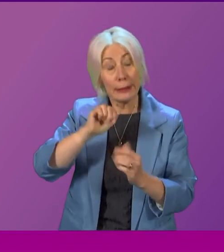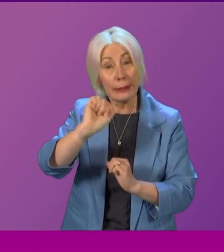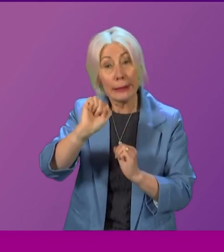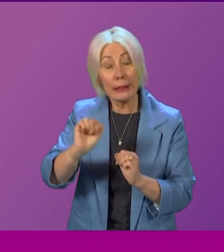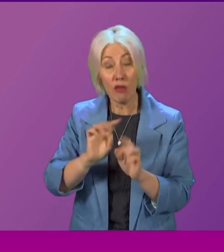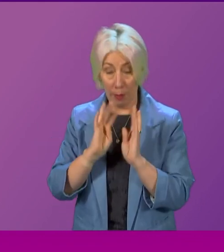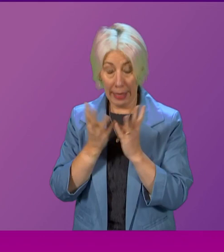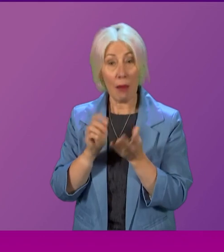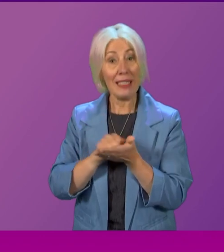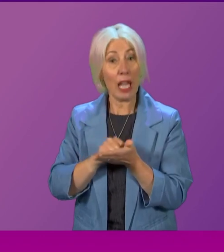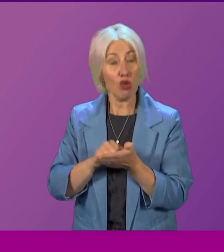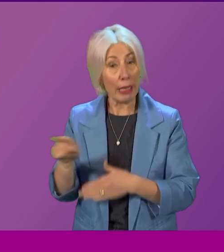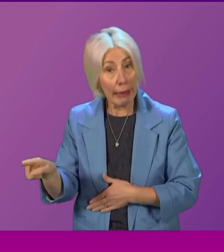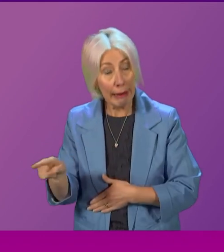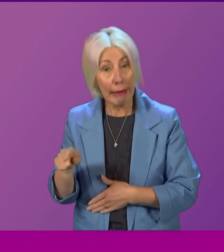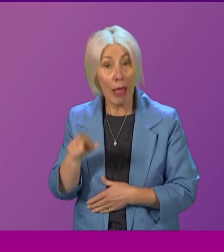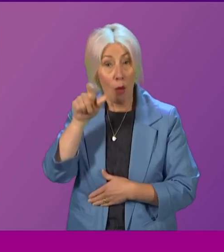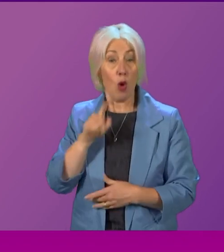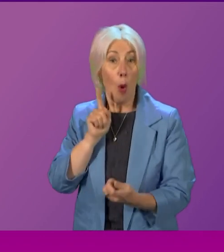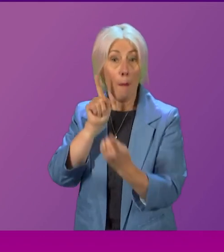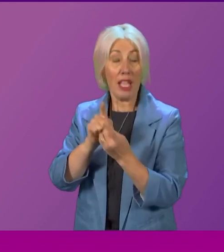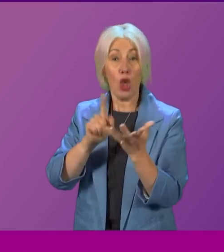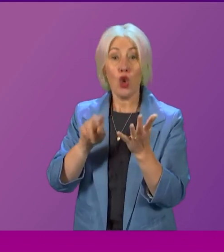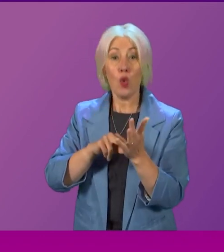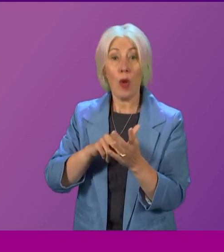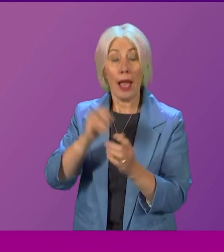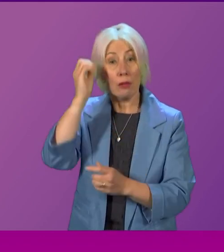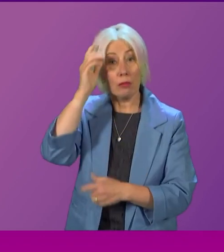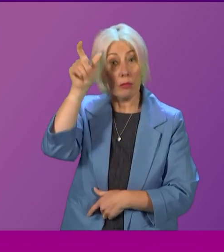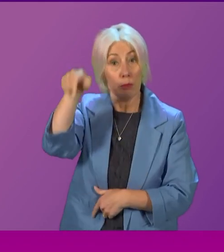website. She will meet the UN special rapporteur next week.